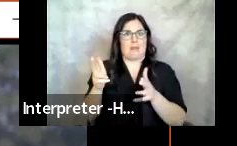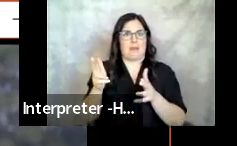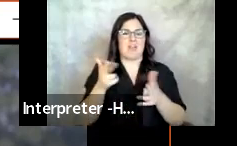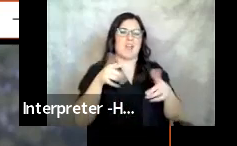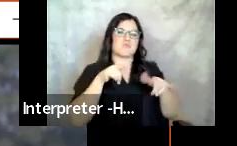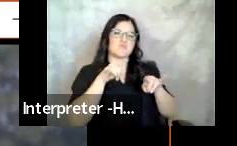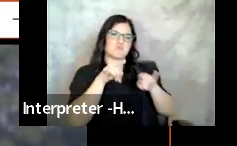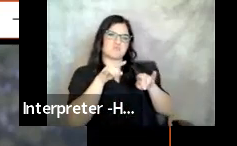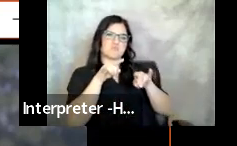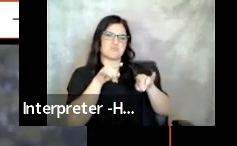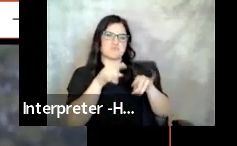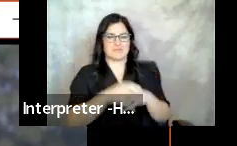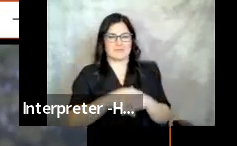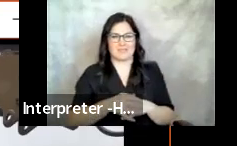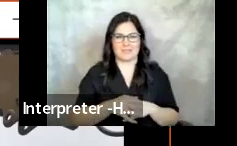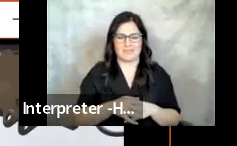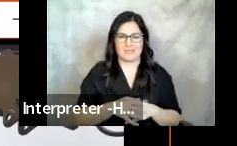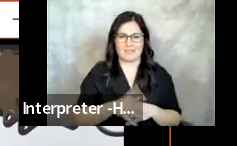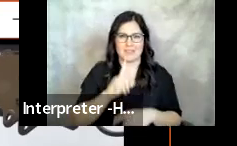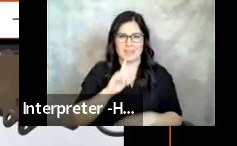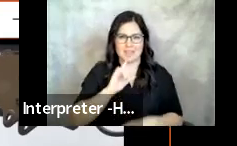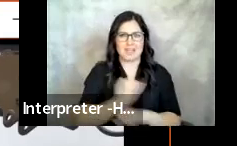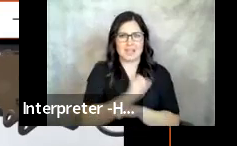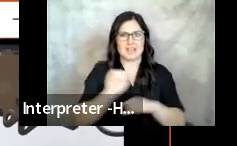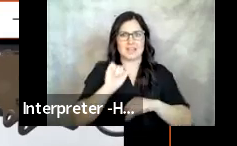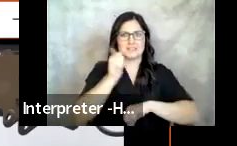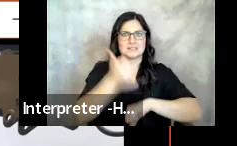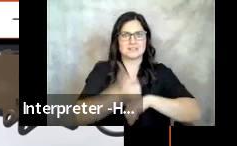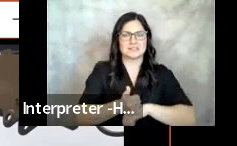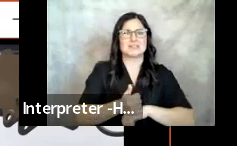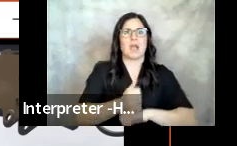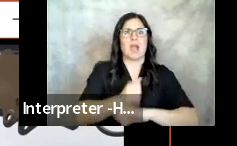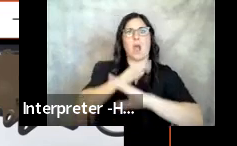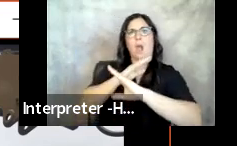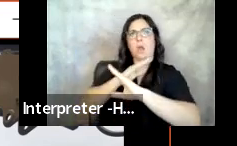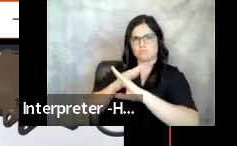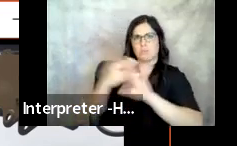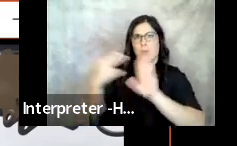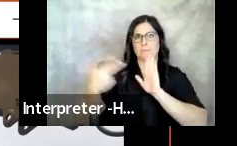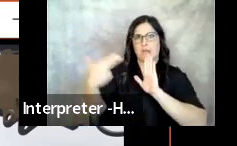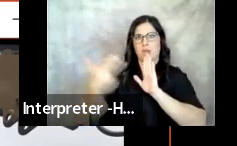And they had to literally put in a bulletproof historical marker.